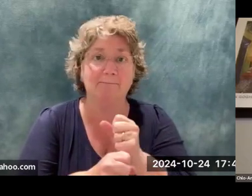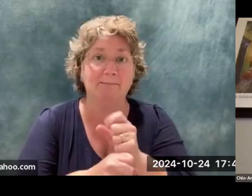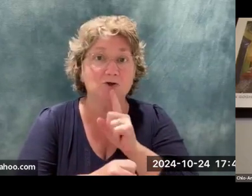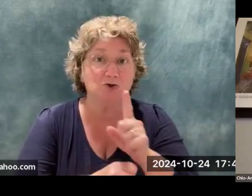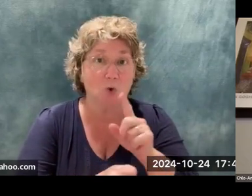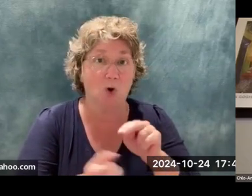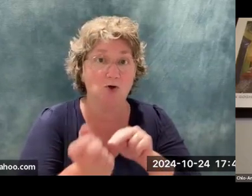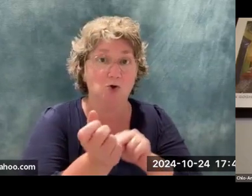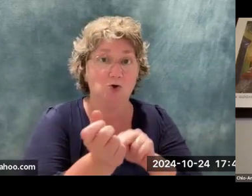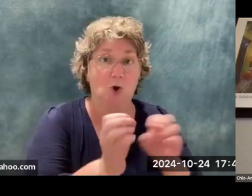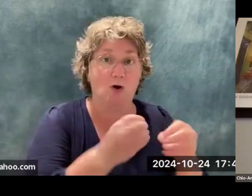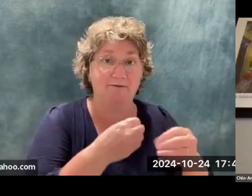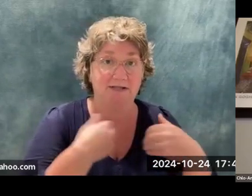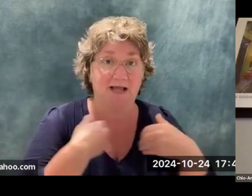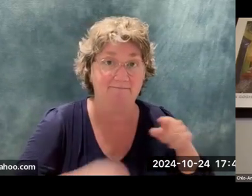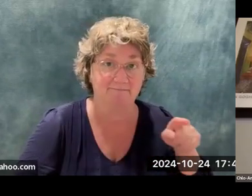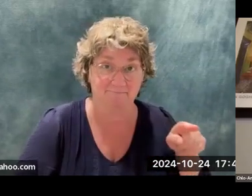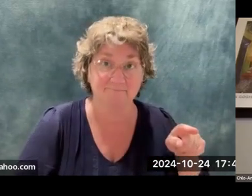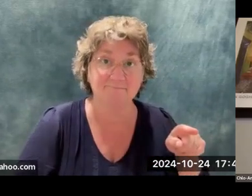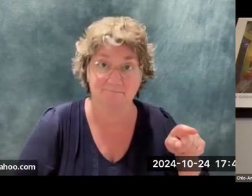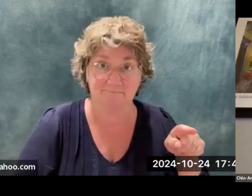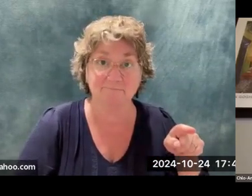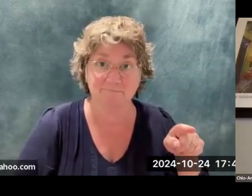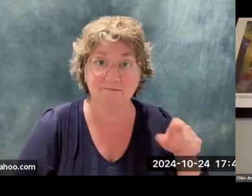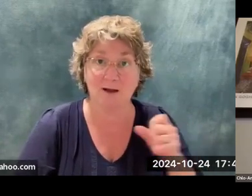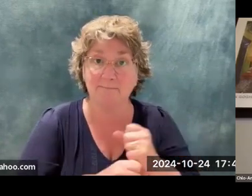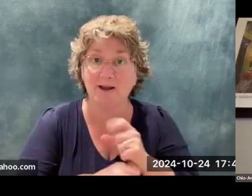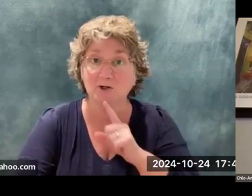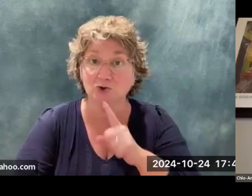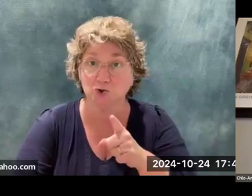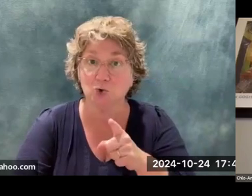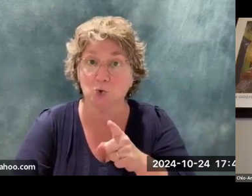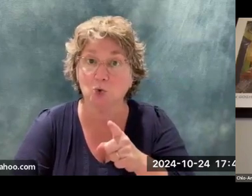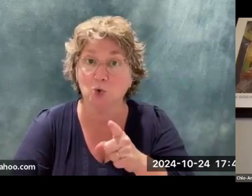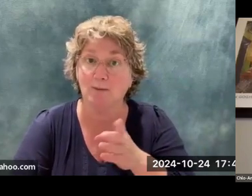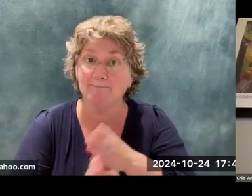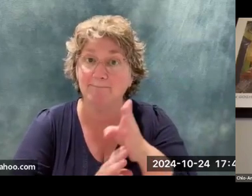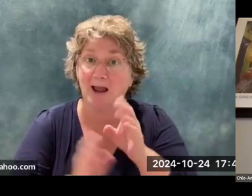nurse's office, stock the main office in the